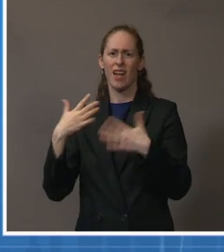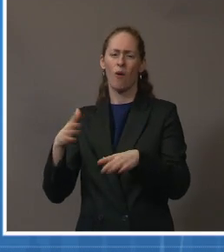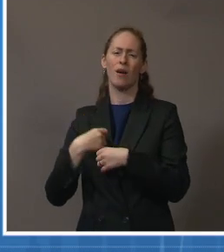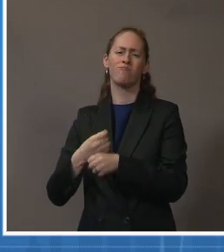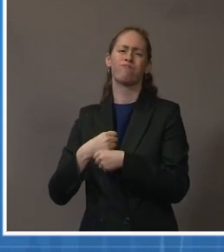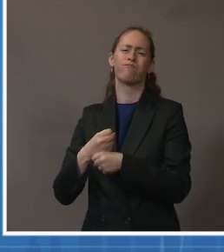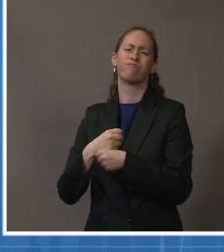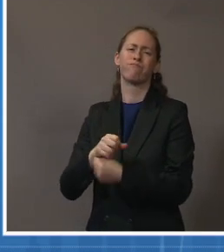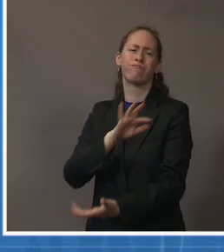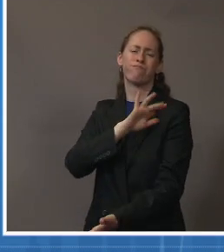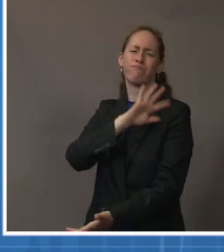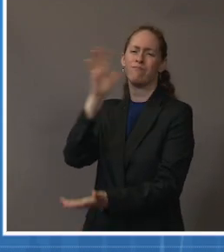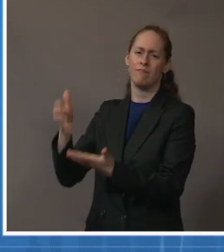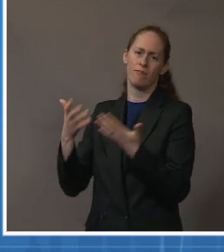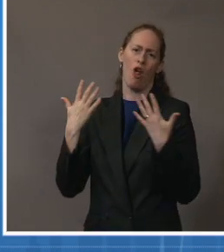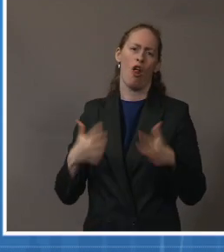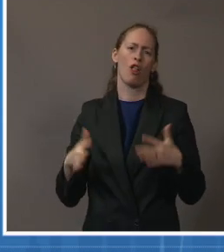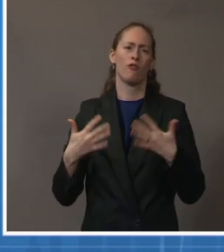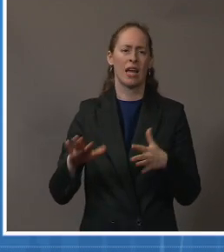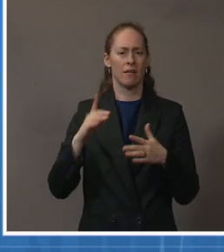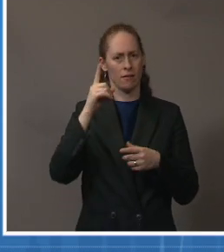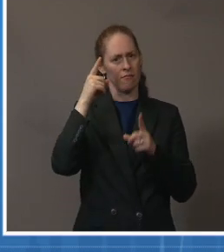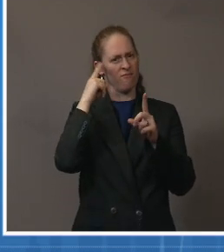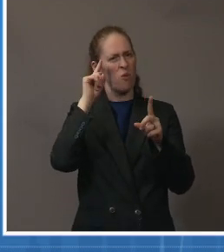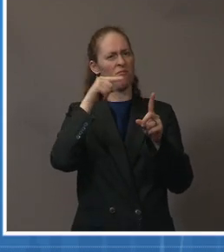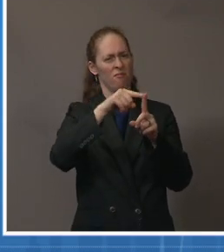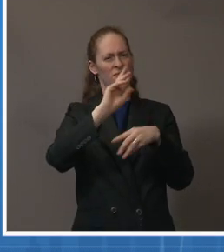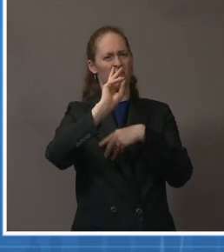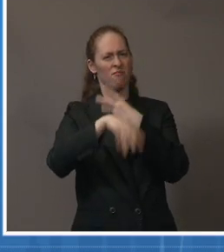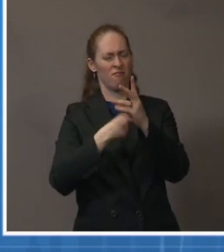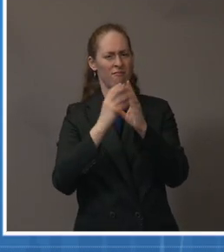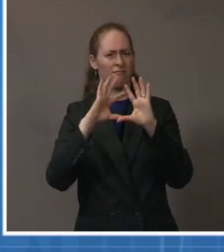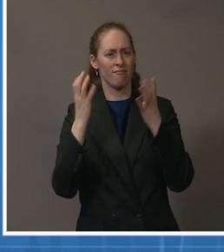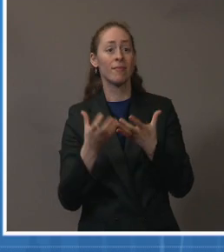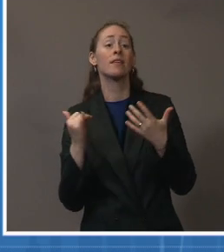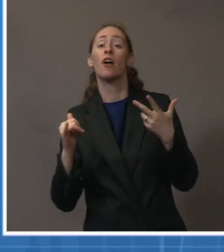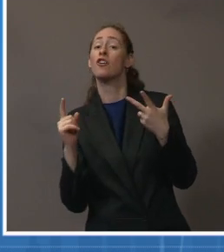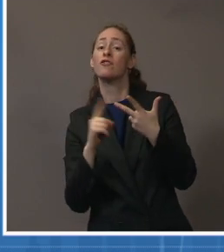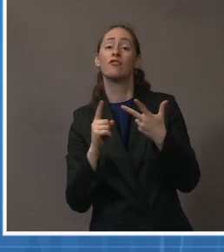The third part of our approach will have us work with our partner nations and pharmaceutical companies